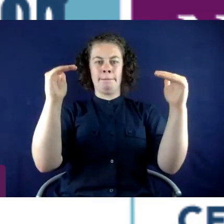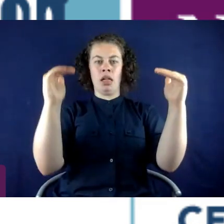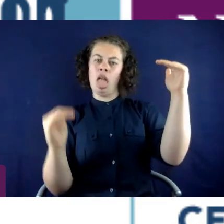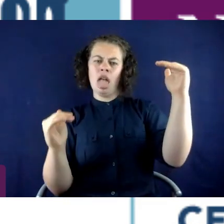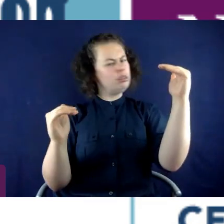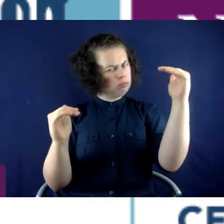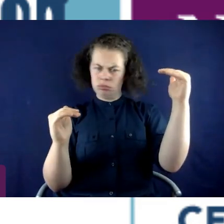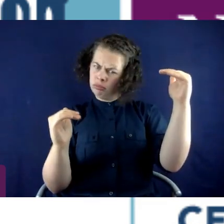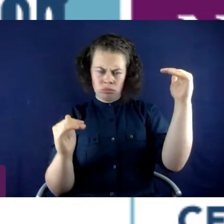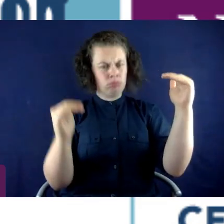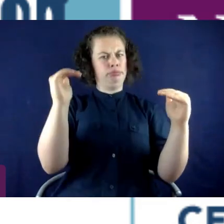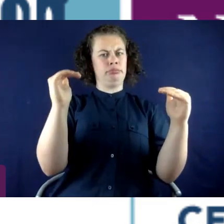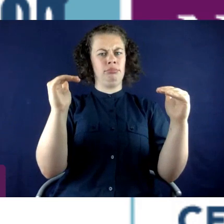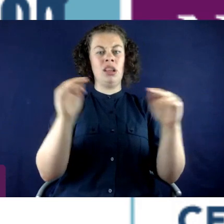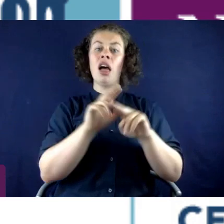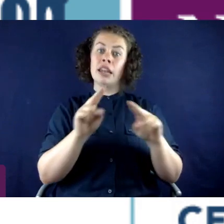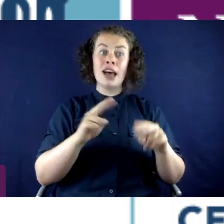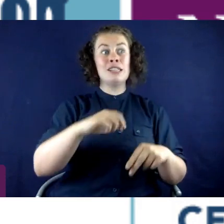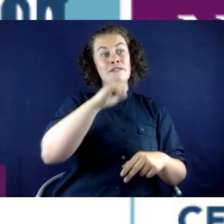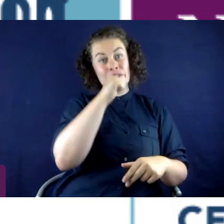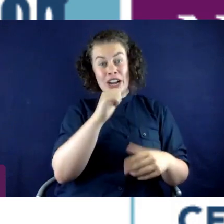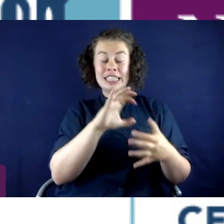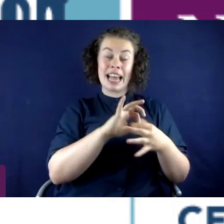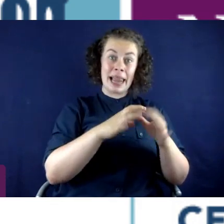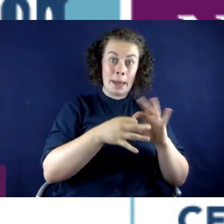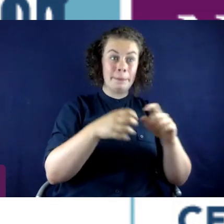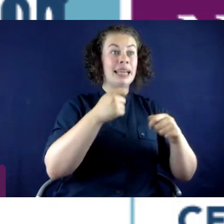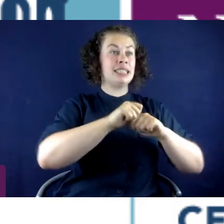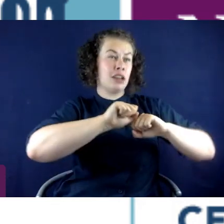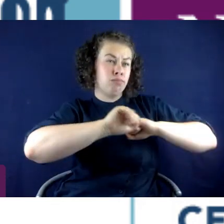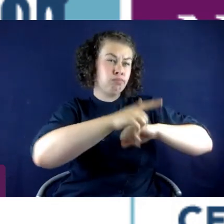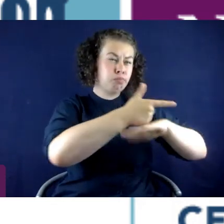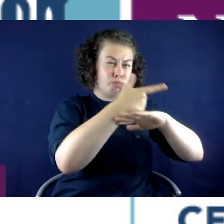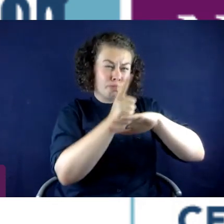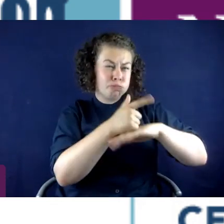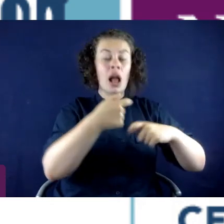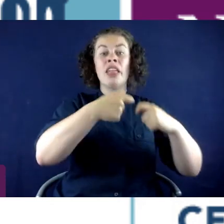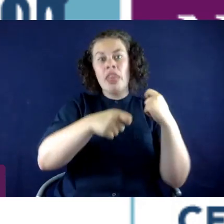afterwards and not having the same sort of media coverage around the Olympics